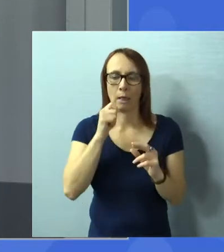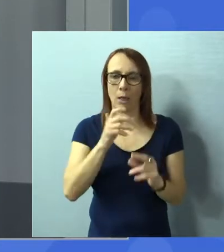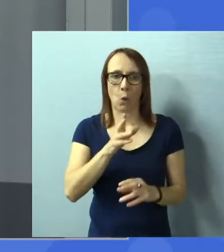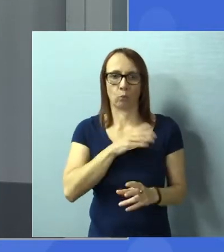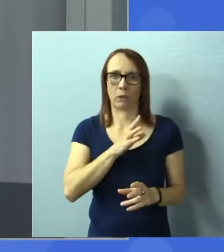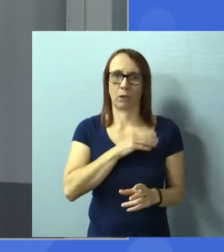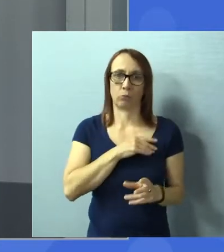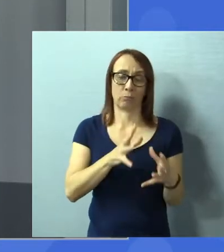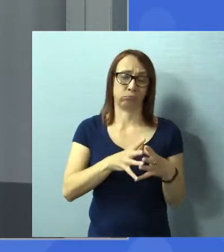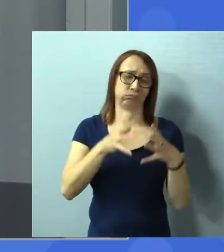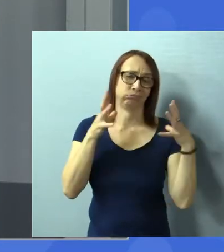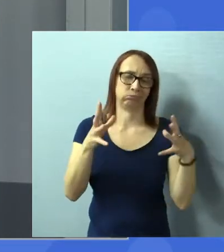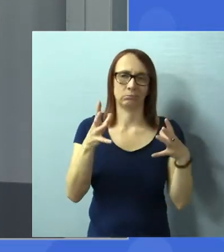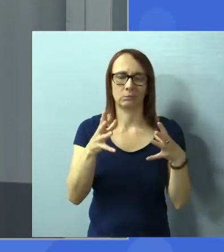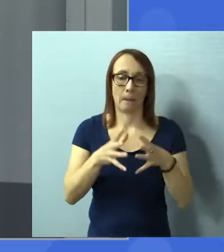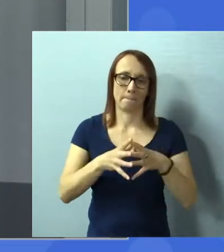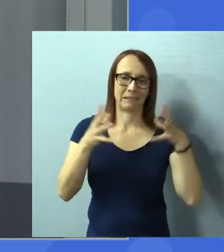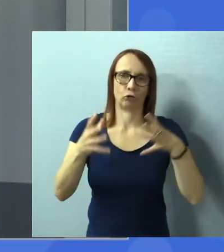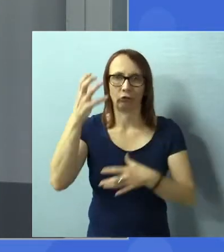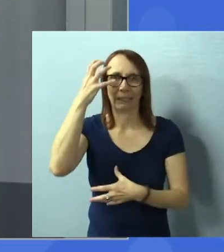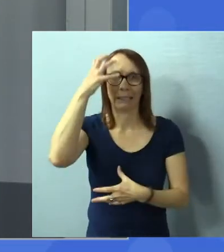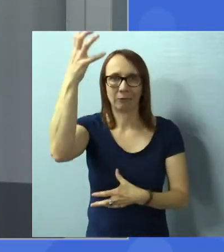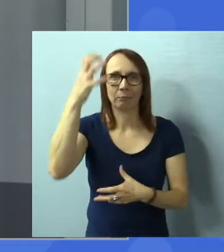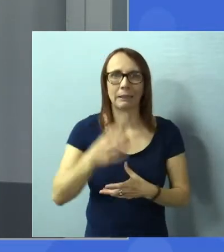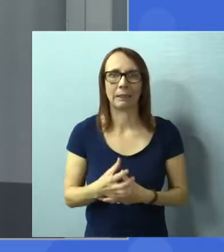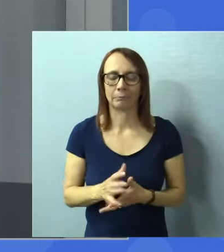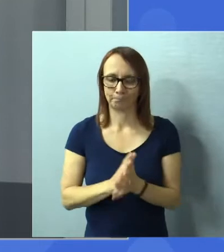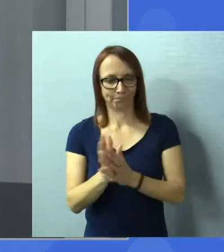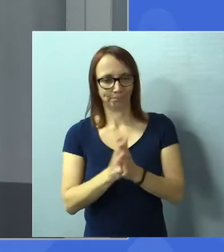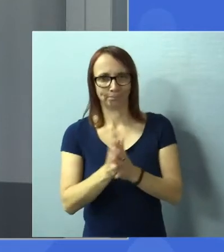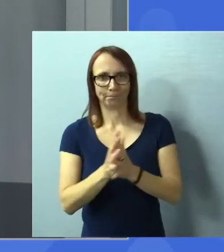would win a majority and that election and that he would therefore have the